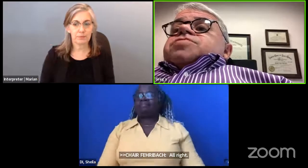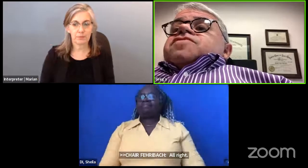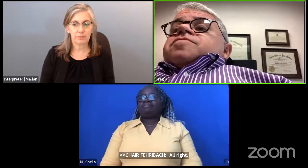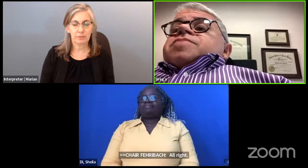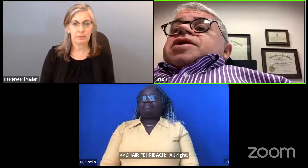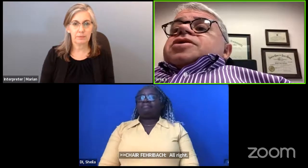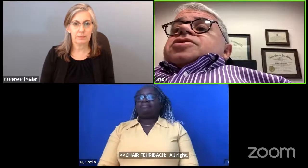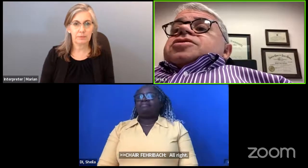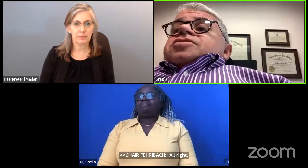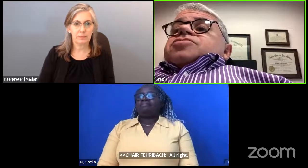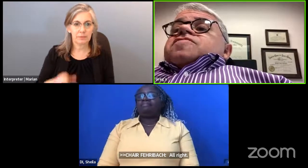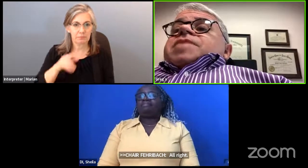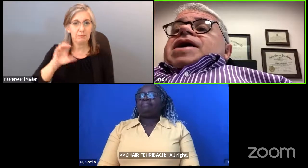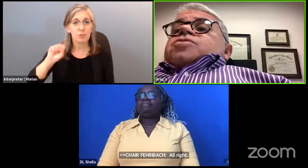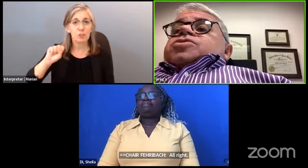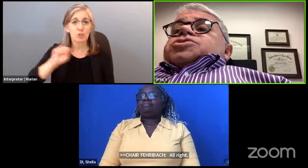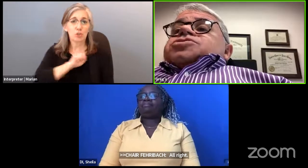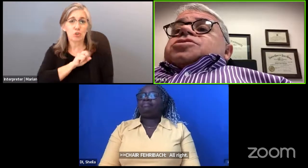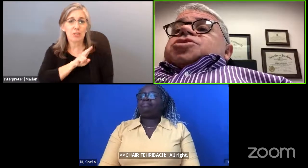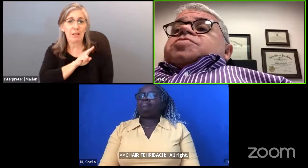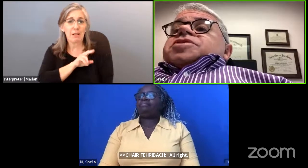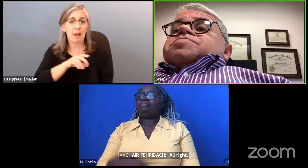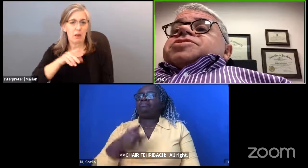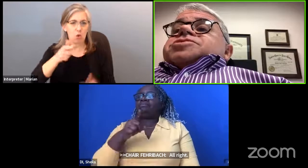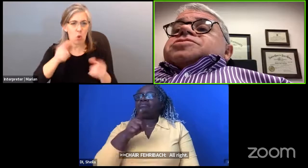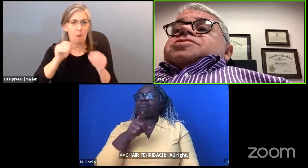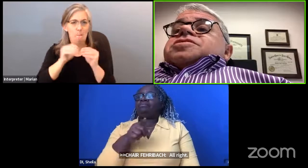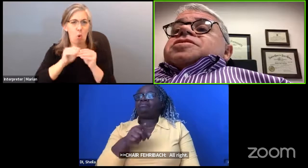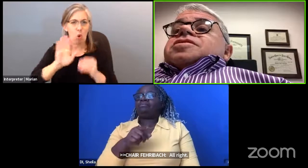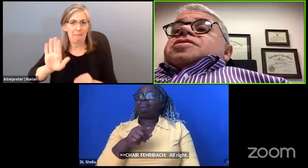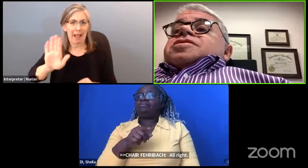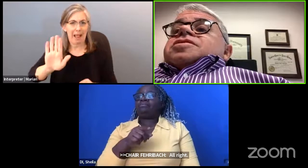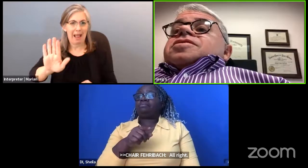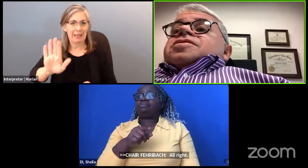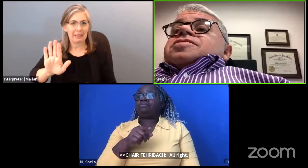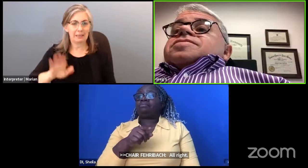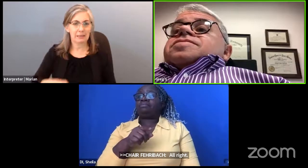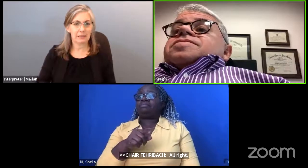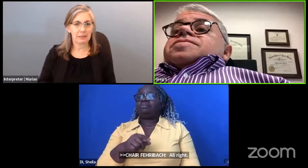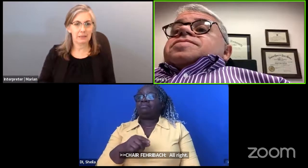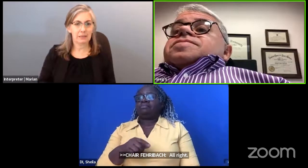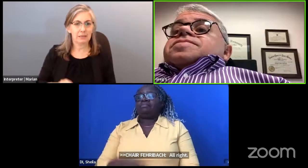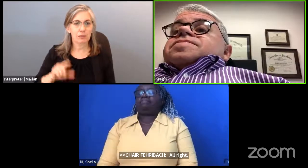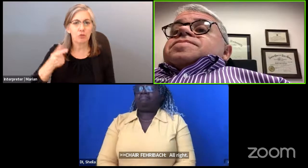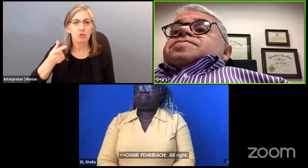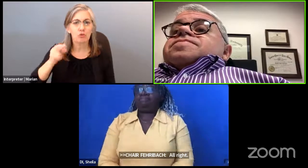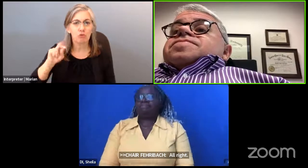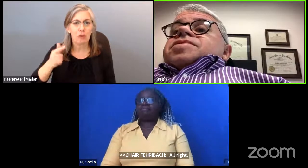Move backwards, Sheila, a little bit, please.